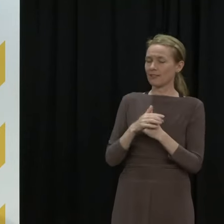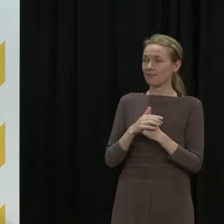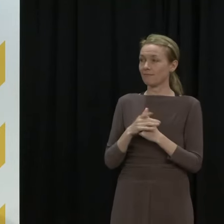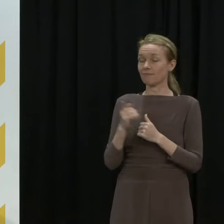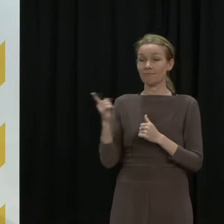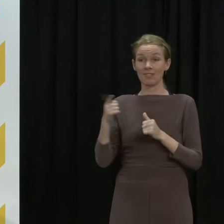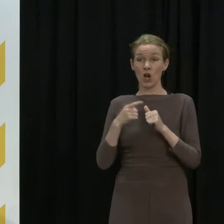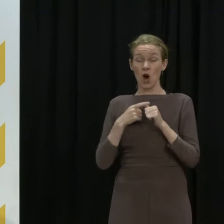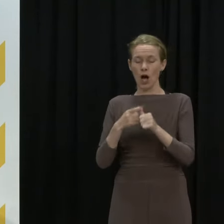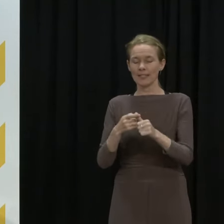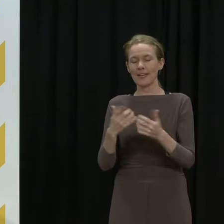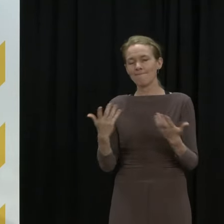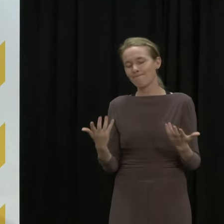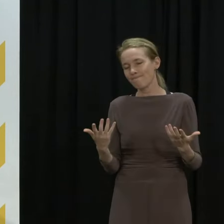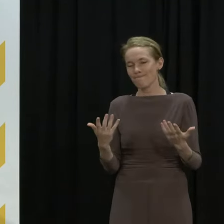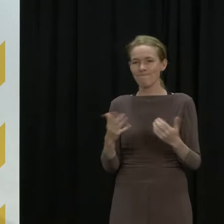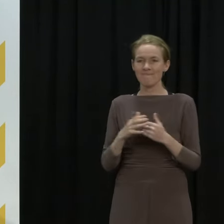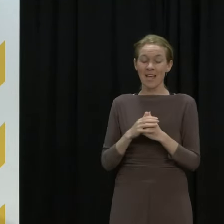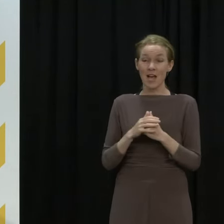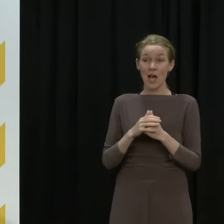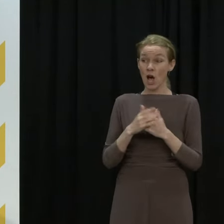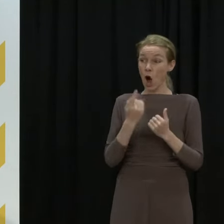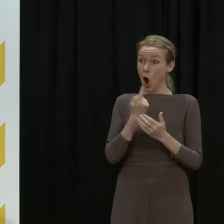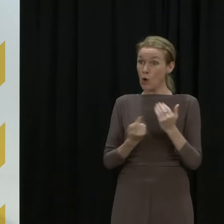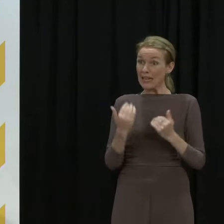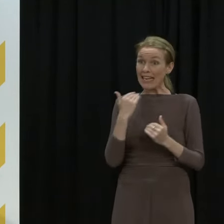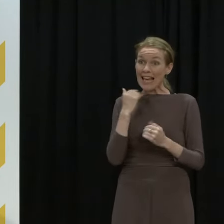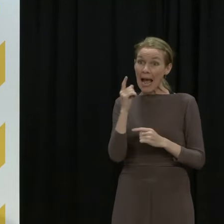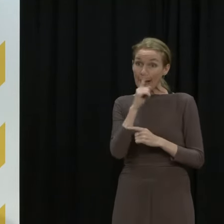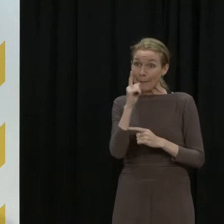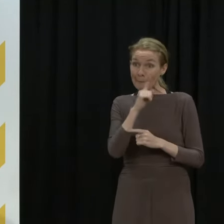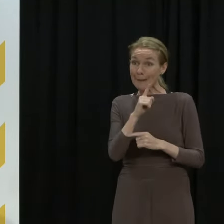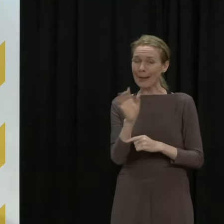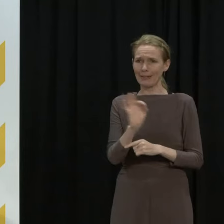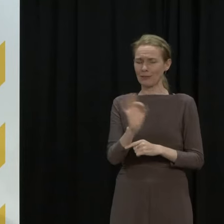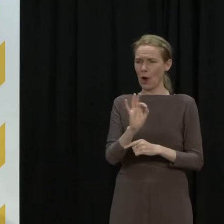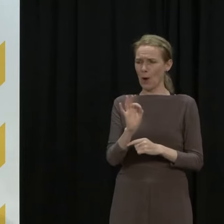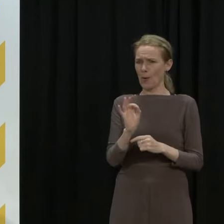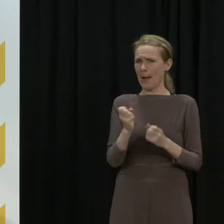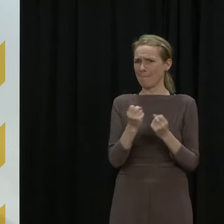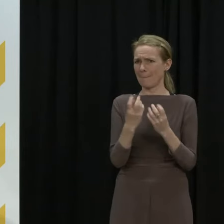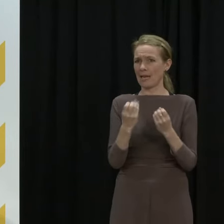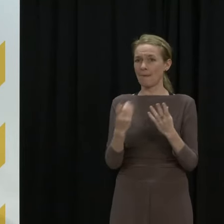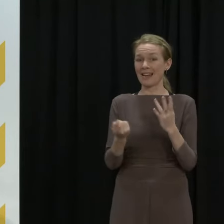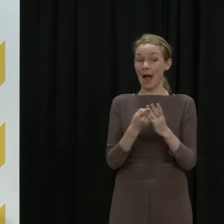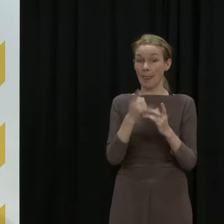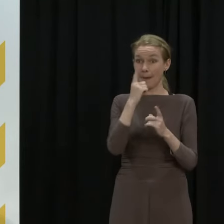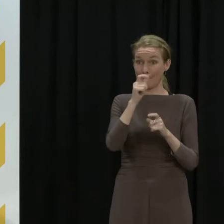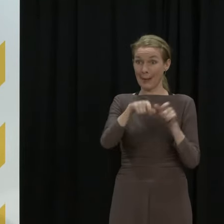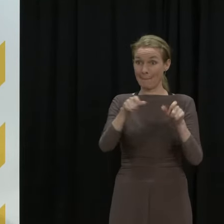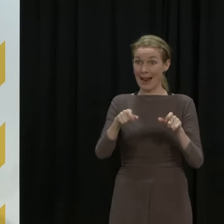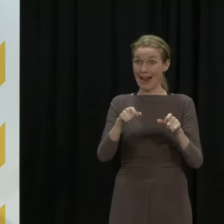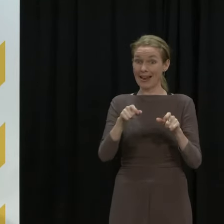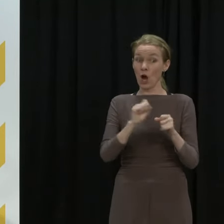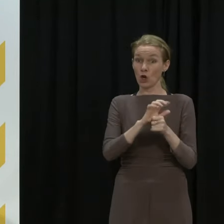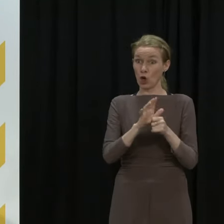some challenging . Am aware that there is some